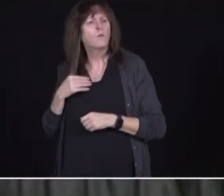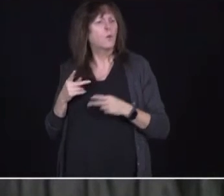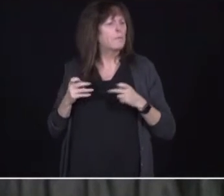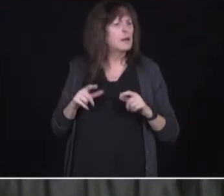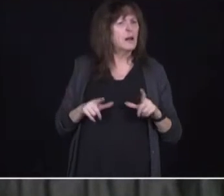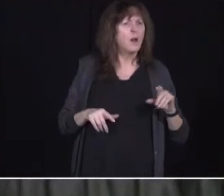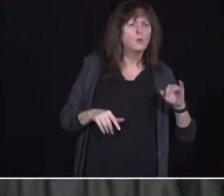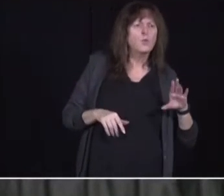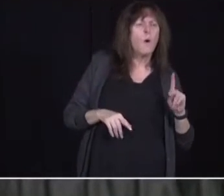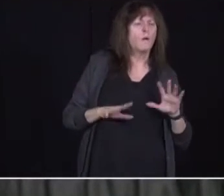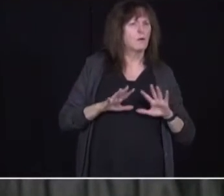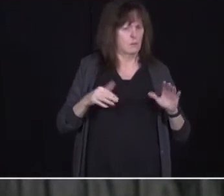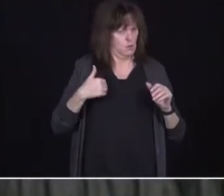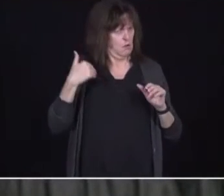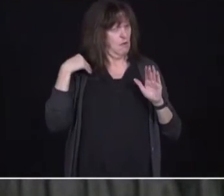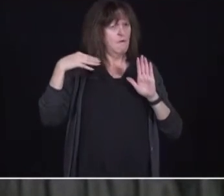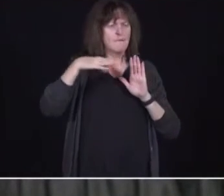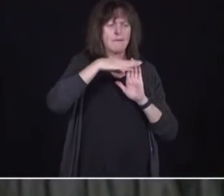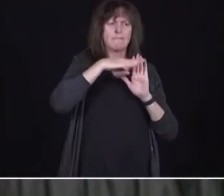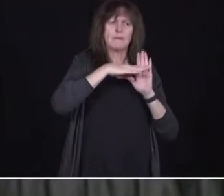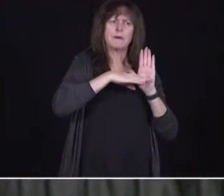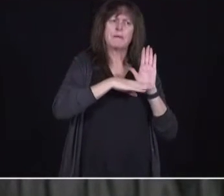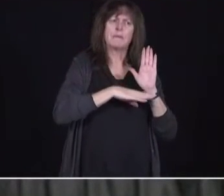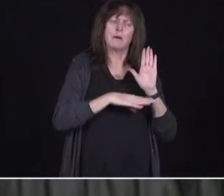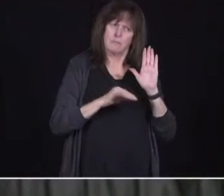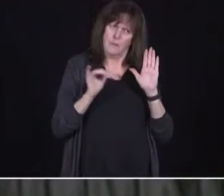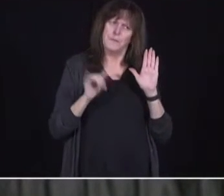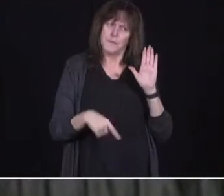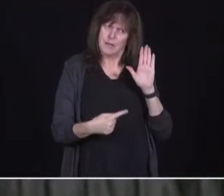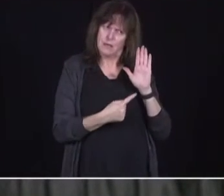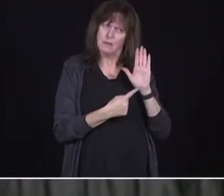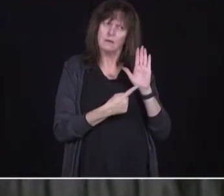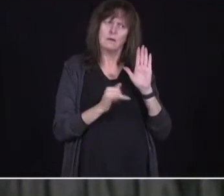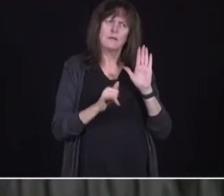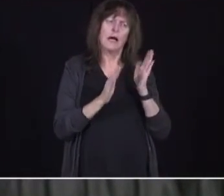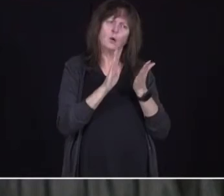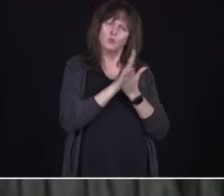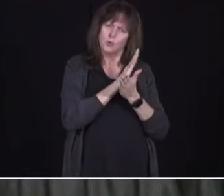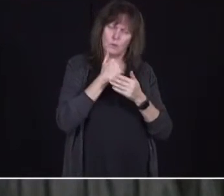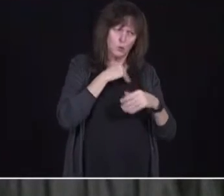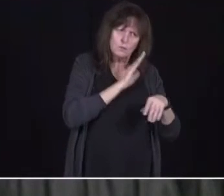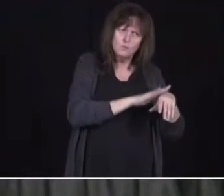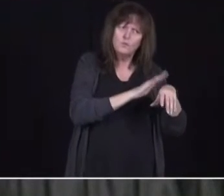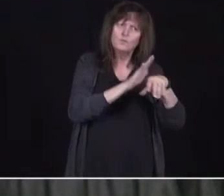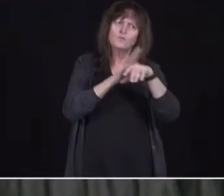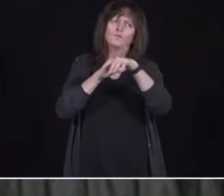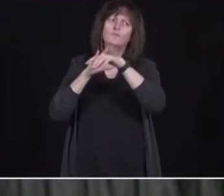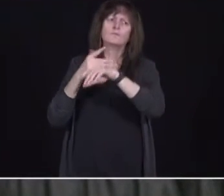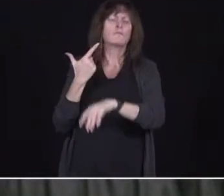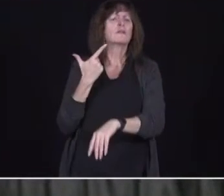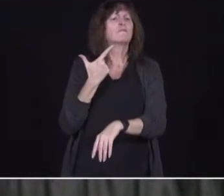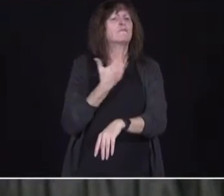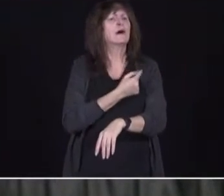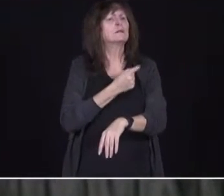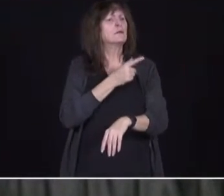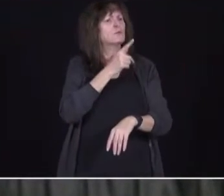place and the health care works we provided a framework which is a guiding document to the hospitalization site CEOs to say this